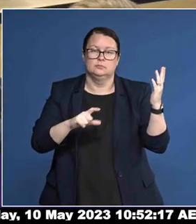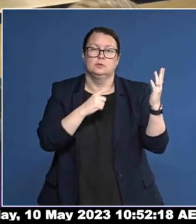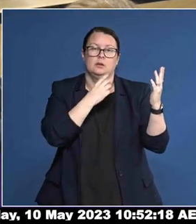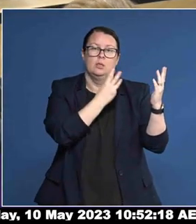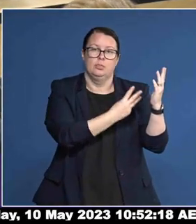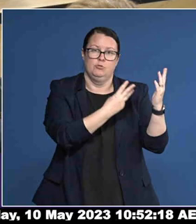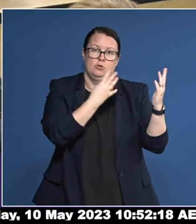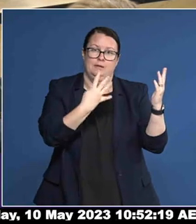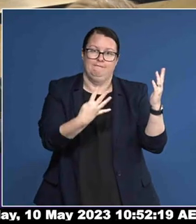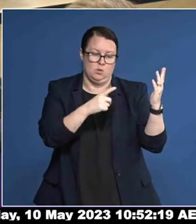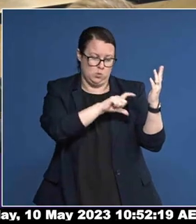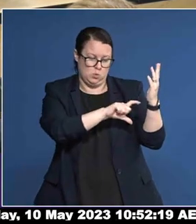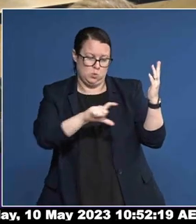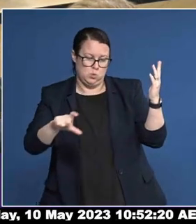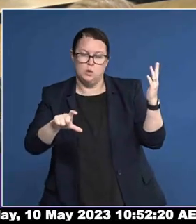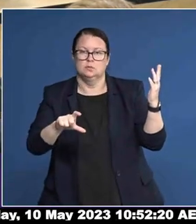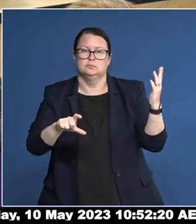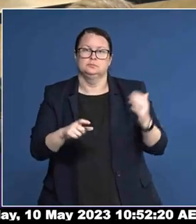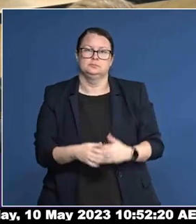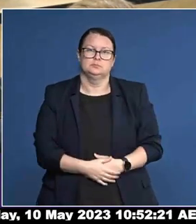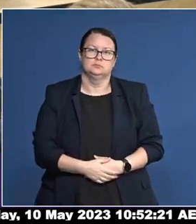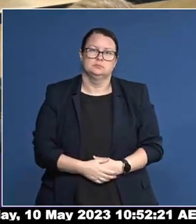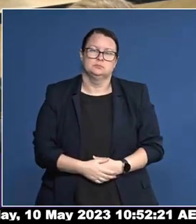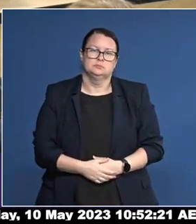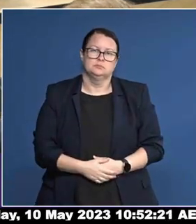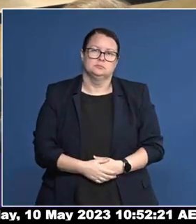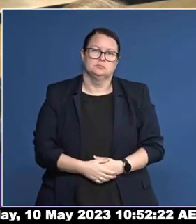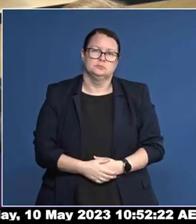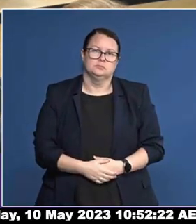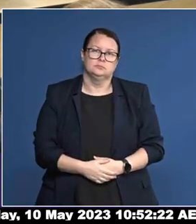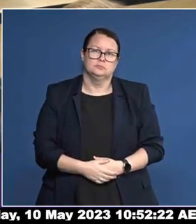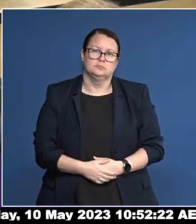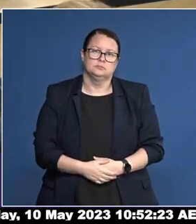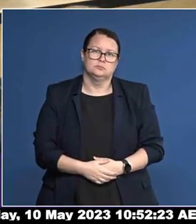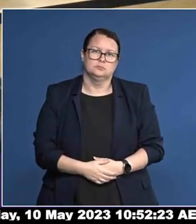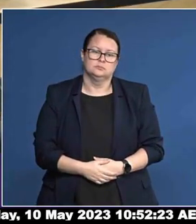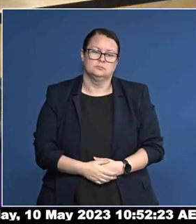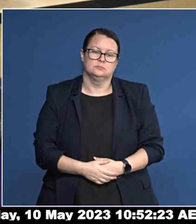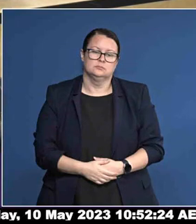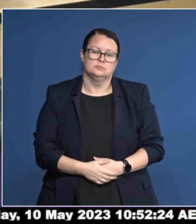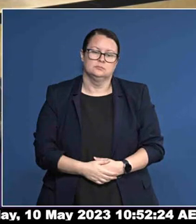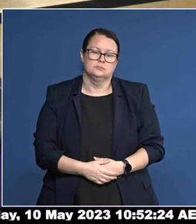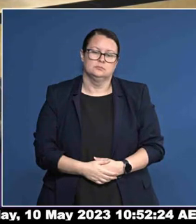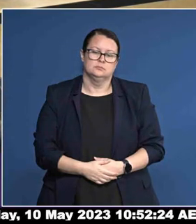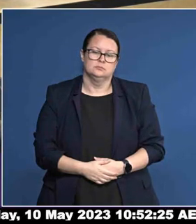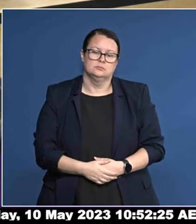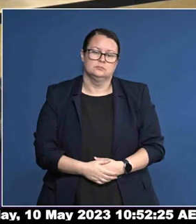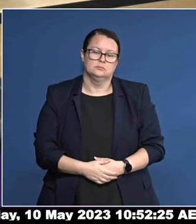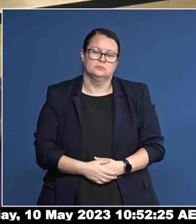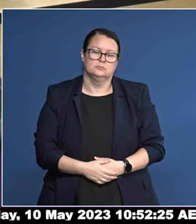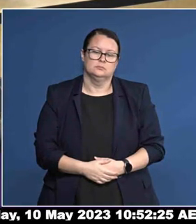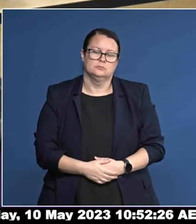if you can go back to that, of a haircut being